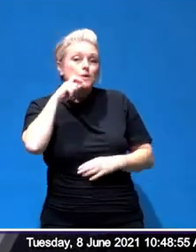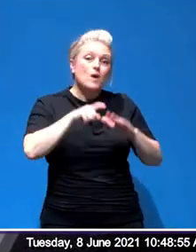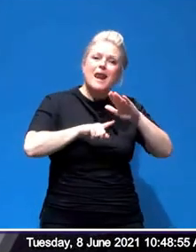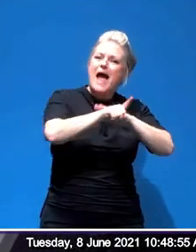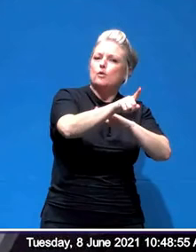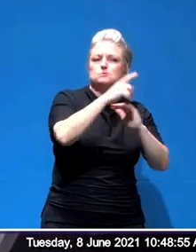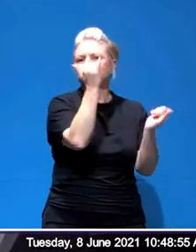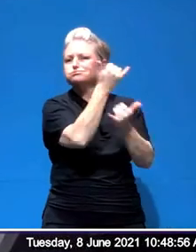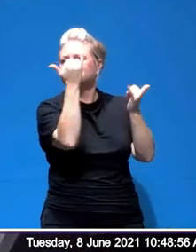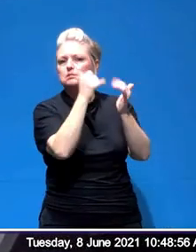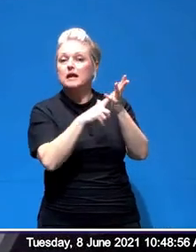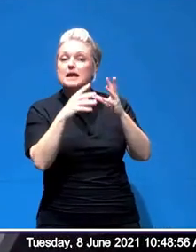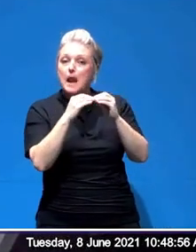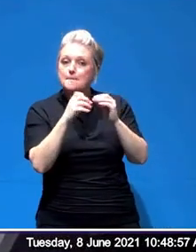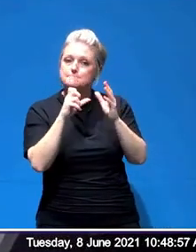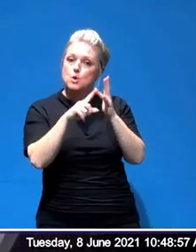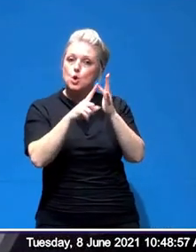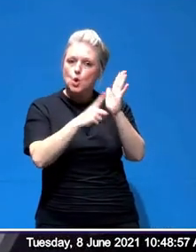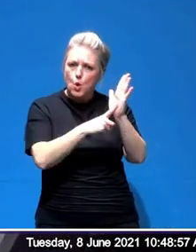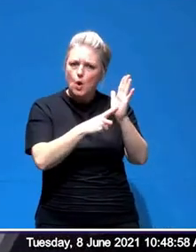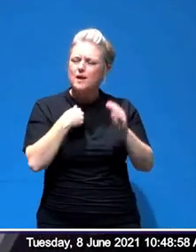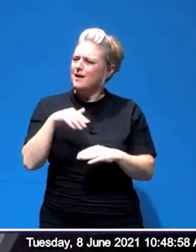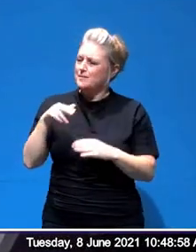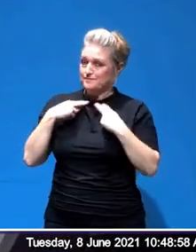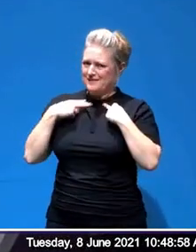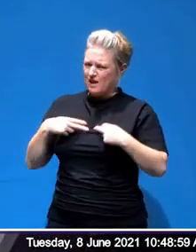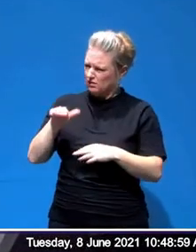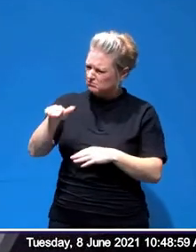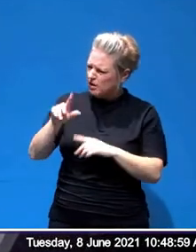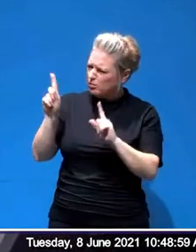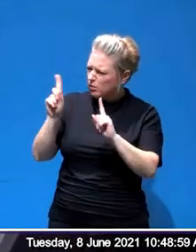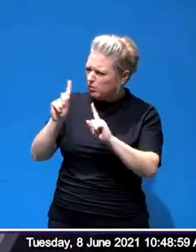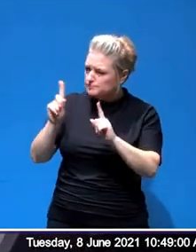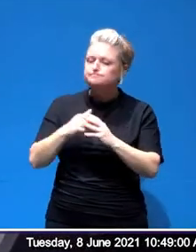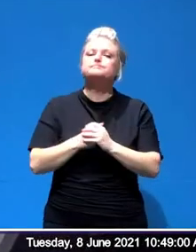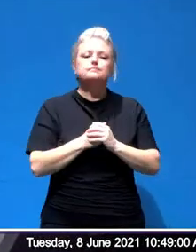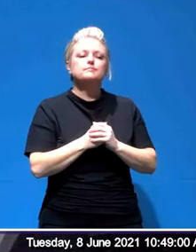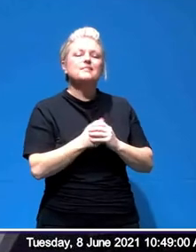Club Cool is a live music event that's held at the Governor